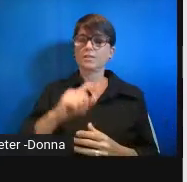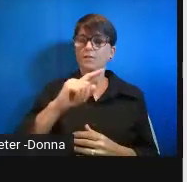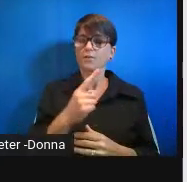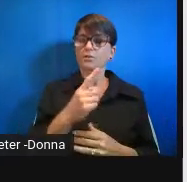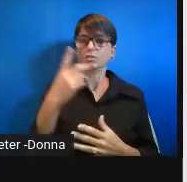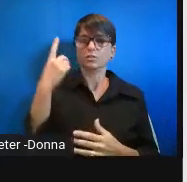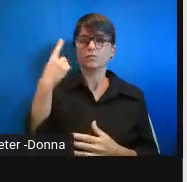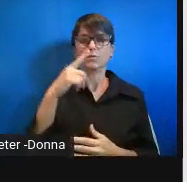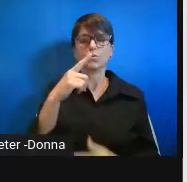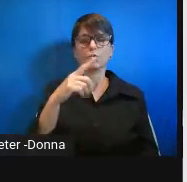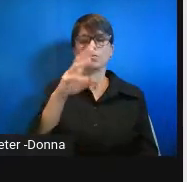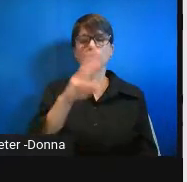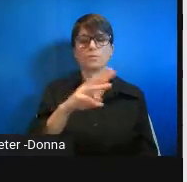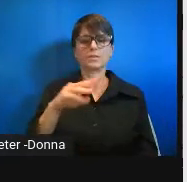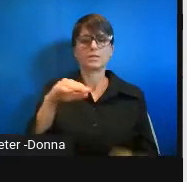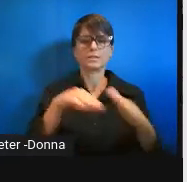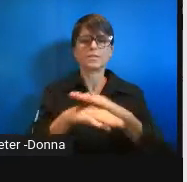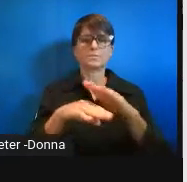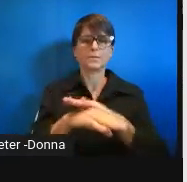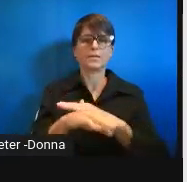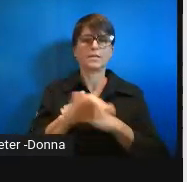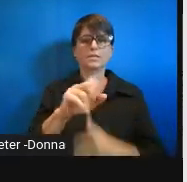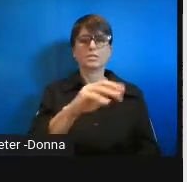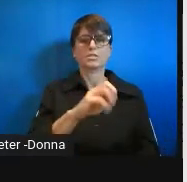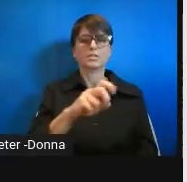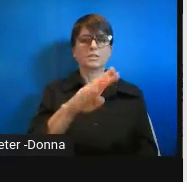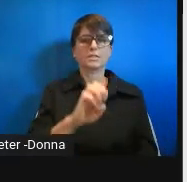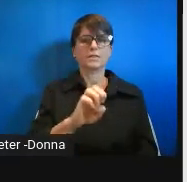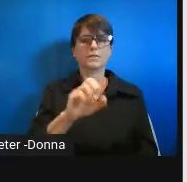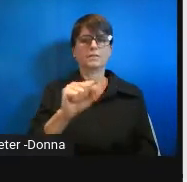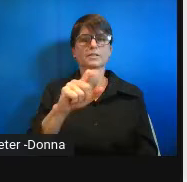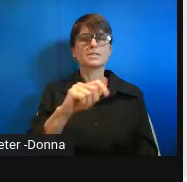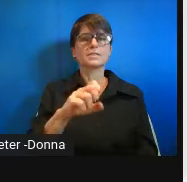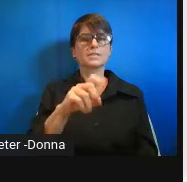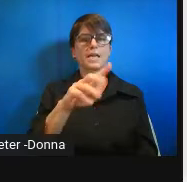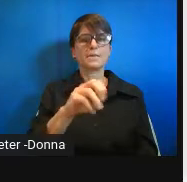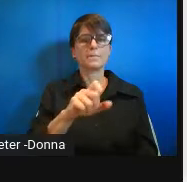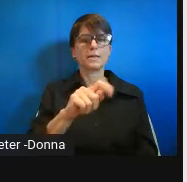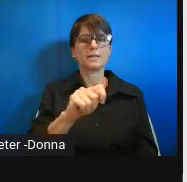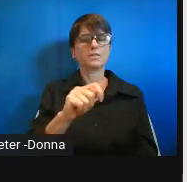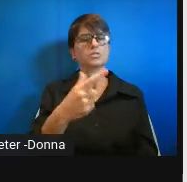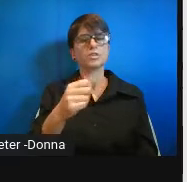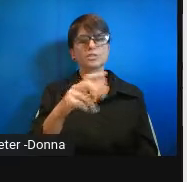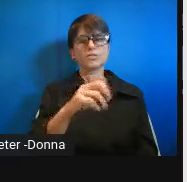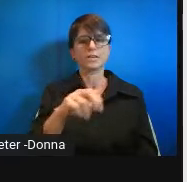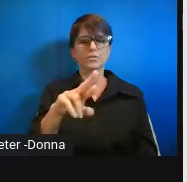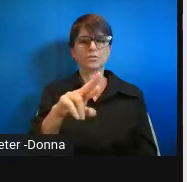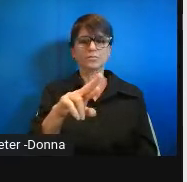and ability statement generator from Portugal’s government system.